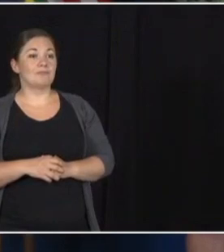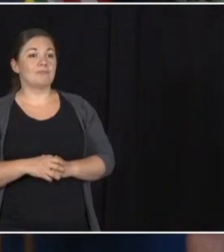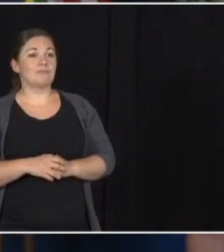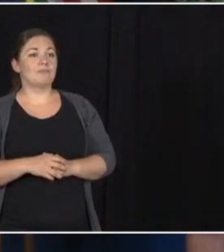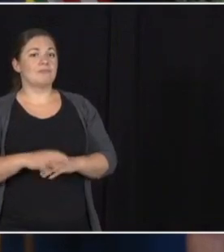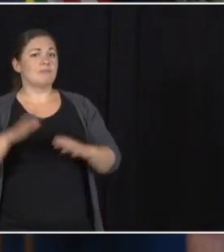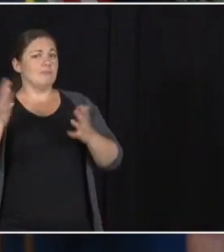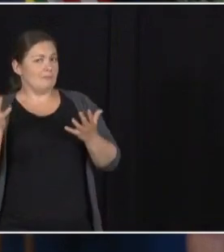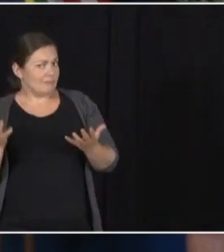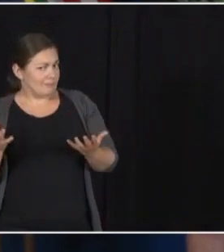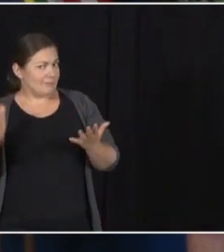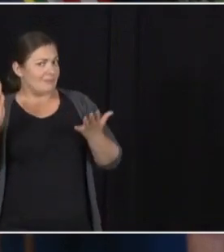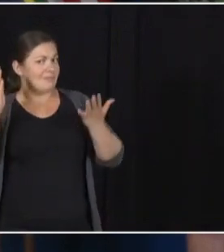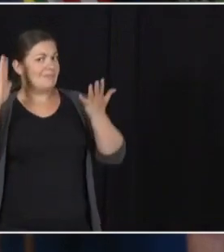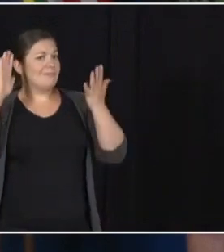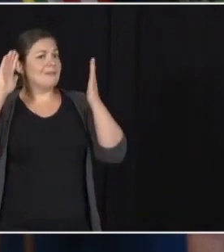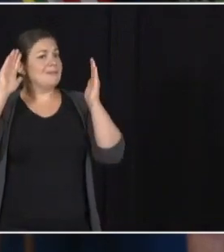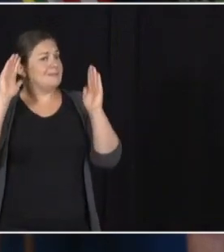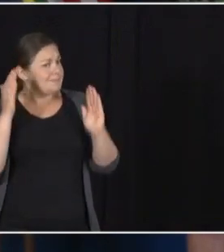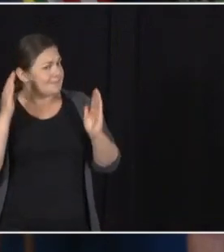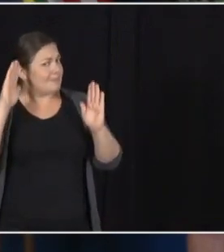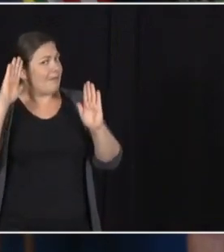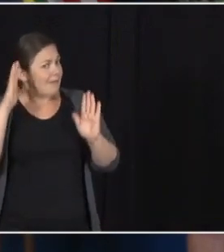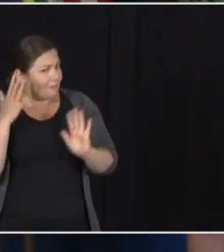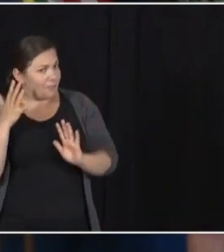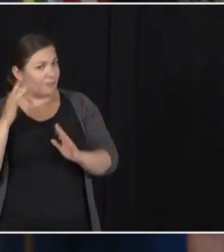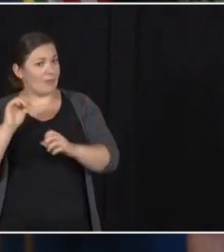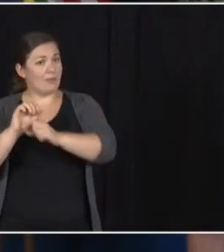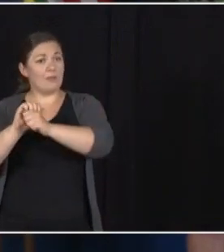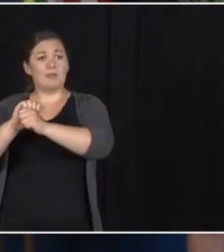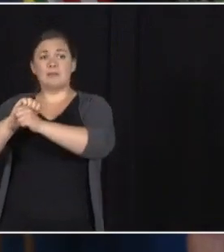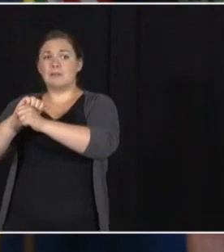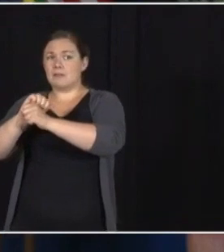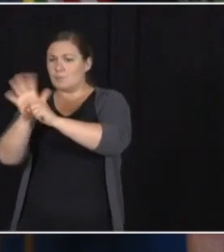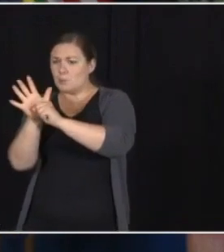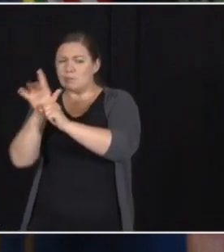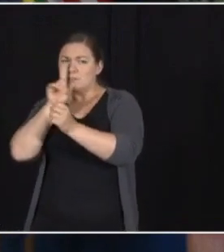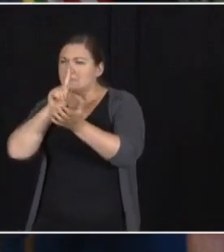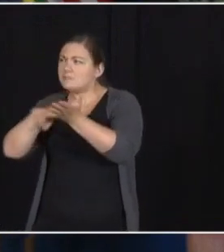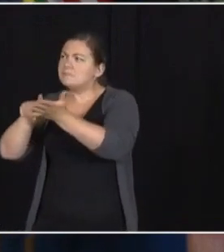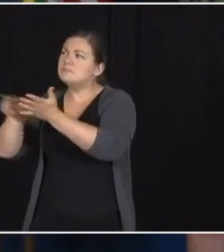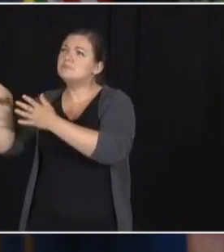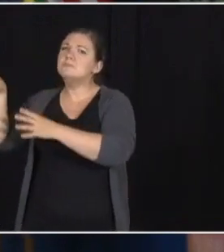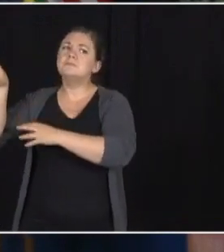Hi Premier. There's a body of evidence of the primary transmission groups for COVID-19 is airborne.